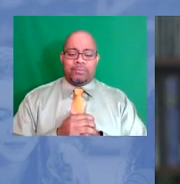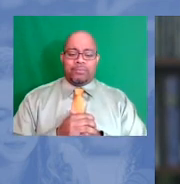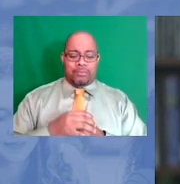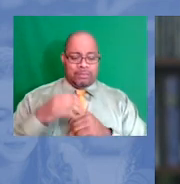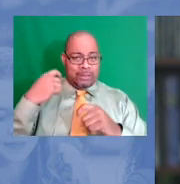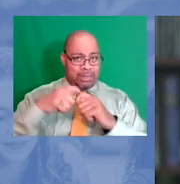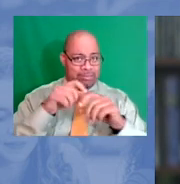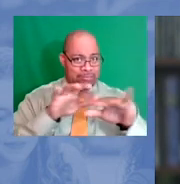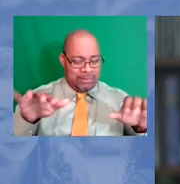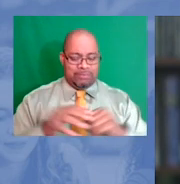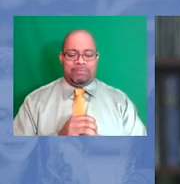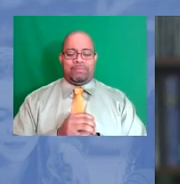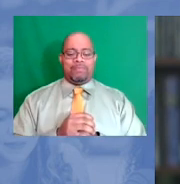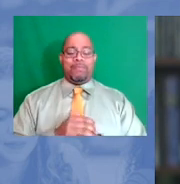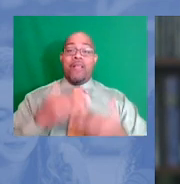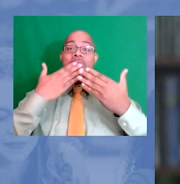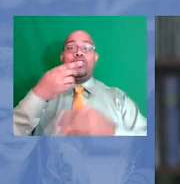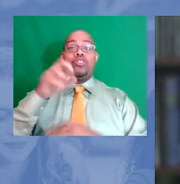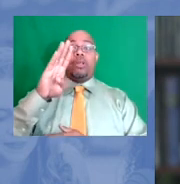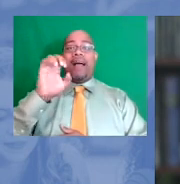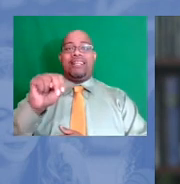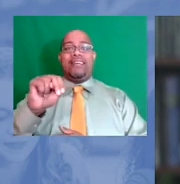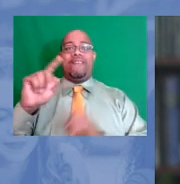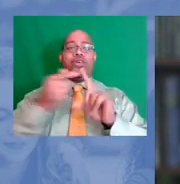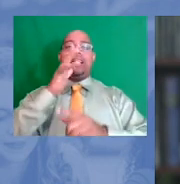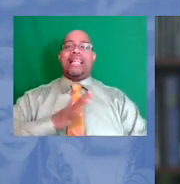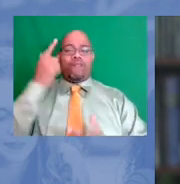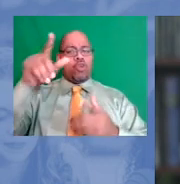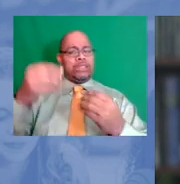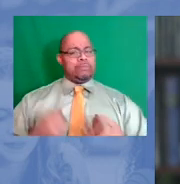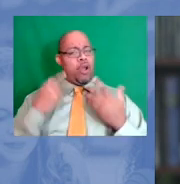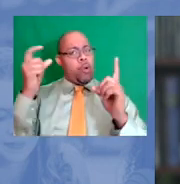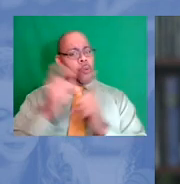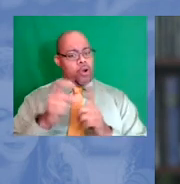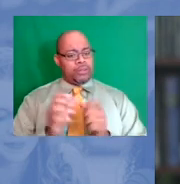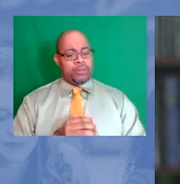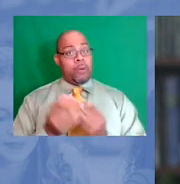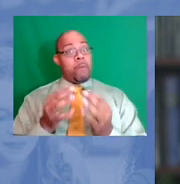THANK YOU, DR. BIDEN FOR YOUR INSPIRING WORDS. AND WALKING THE WALK.